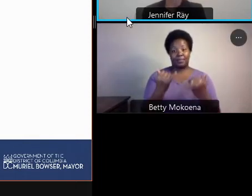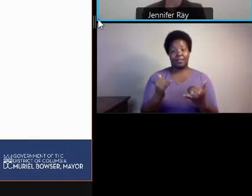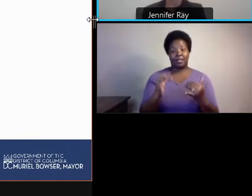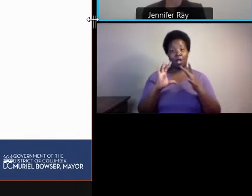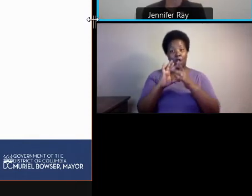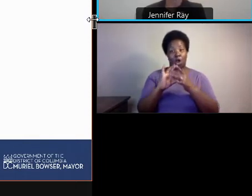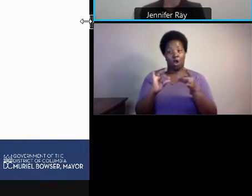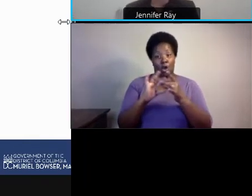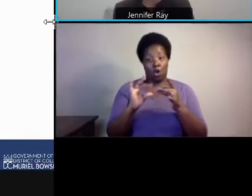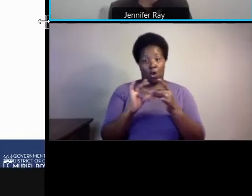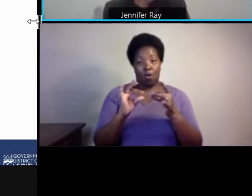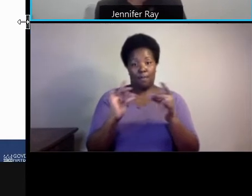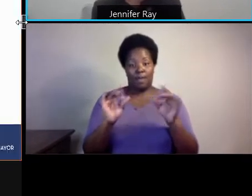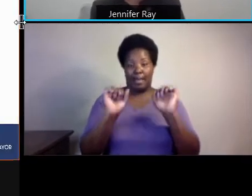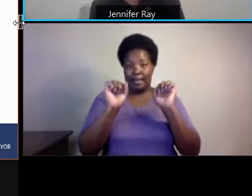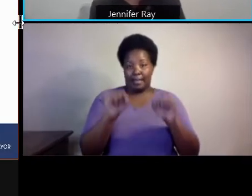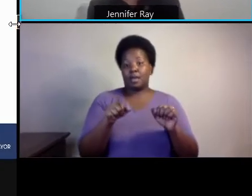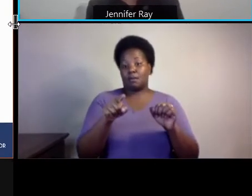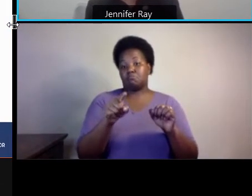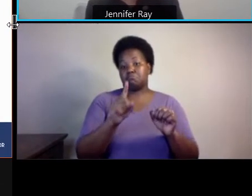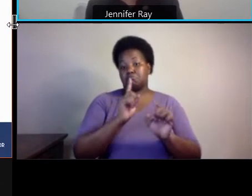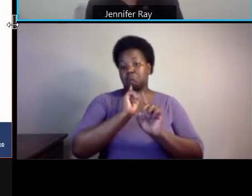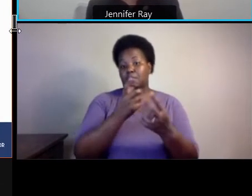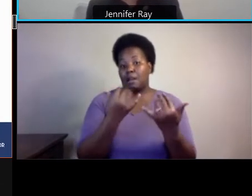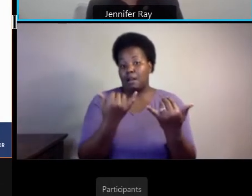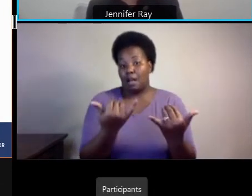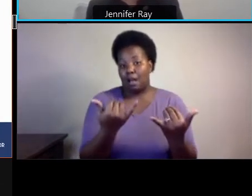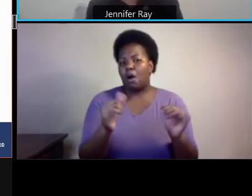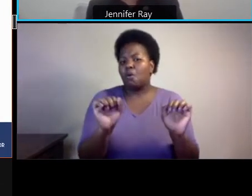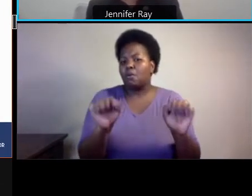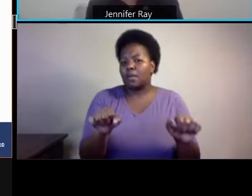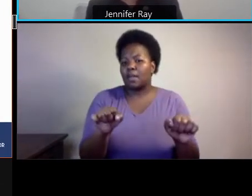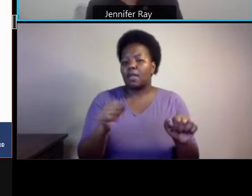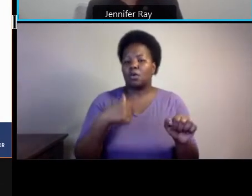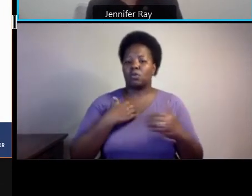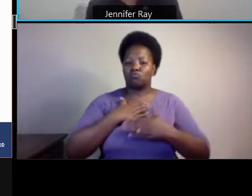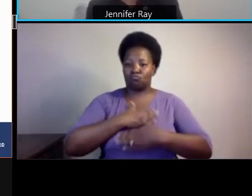also submitted through this form and we appreciate everybody who is willing to complete the form